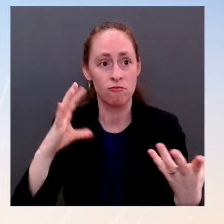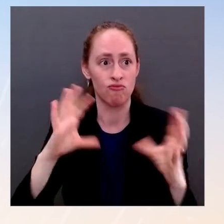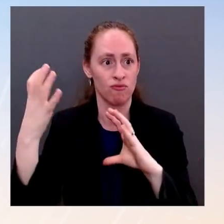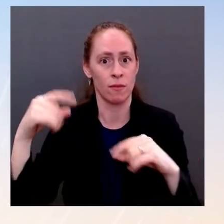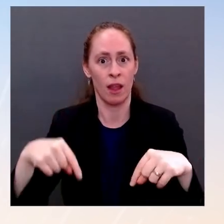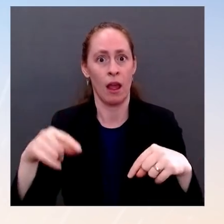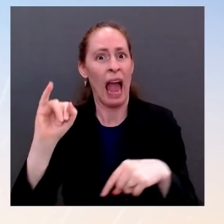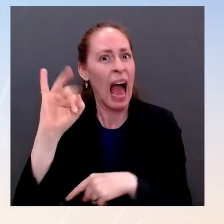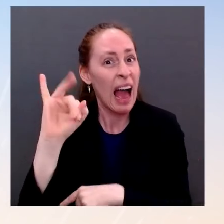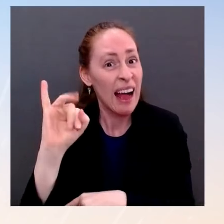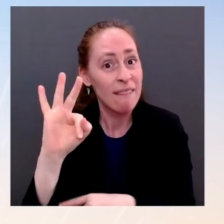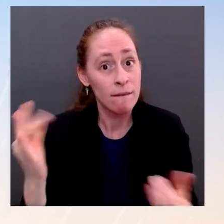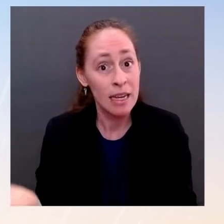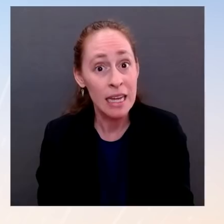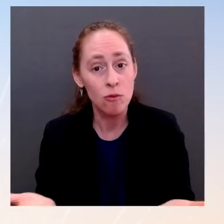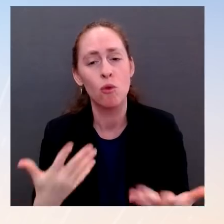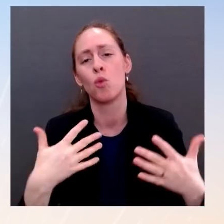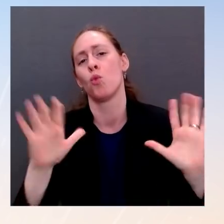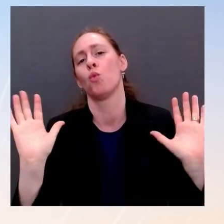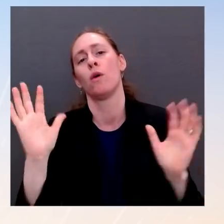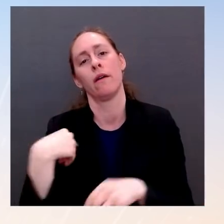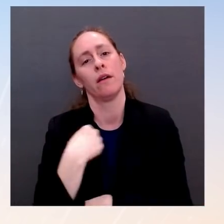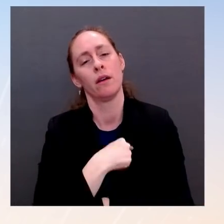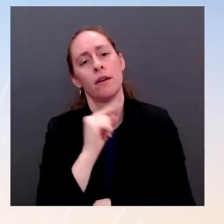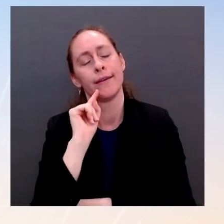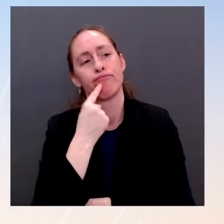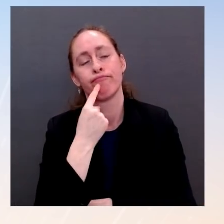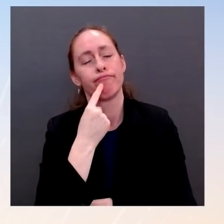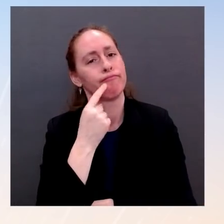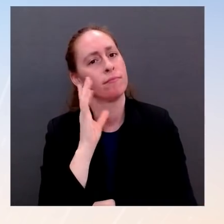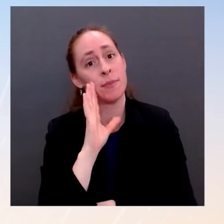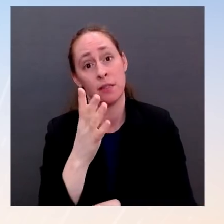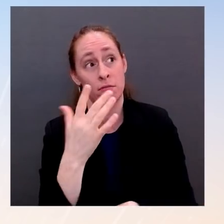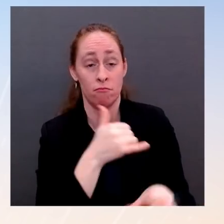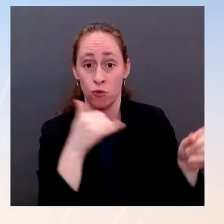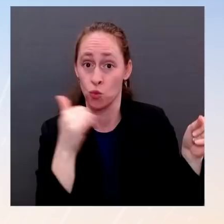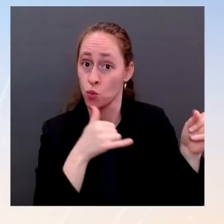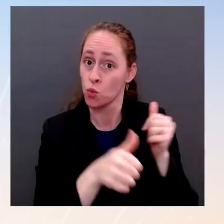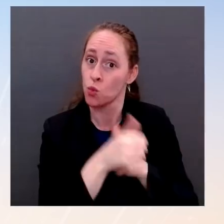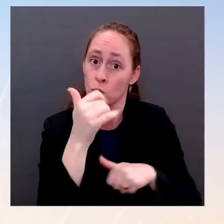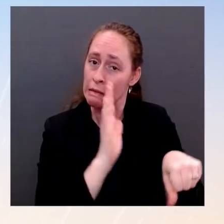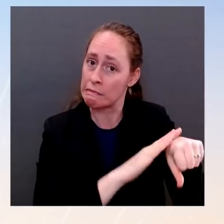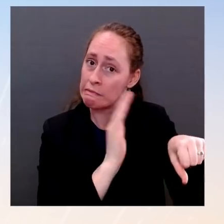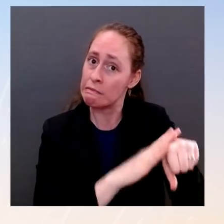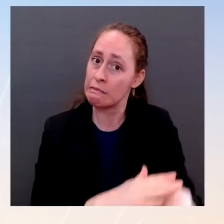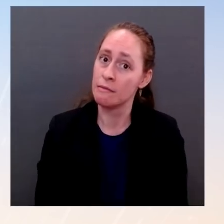Mr. Singh: Good afternoon, everybody.